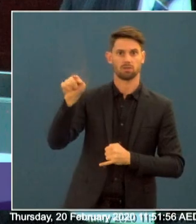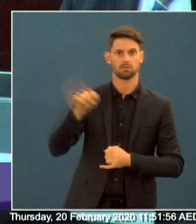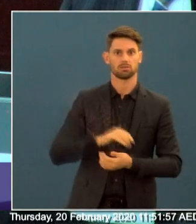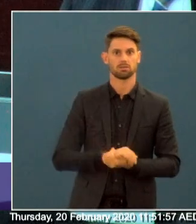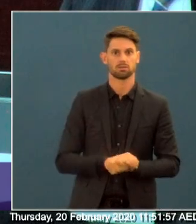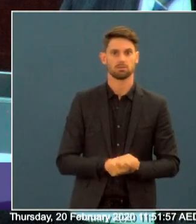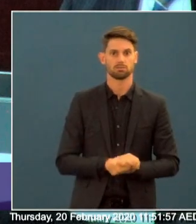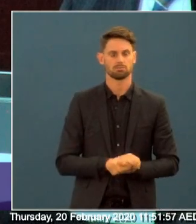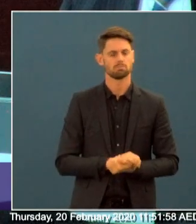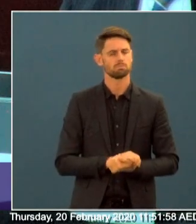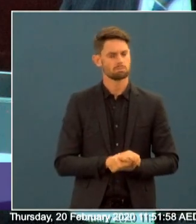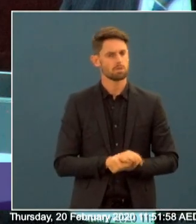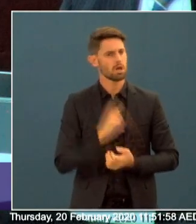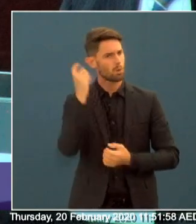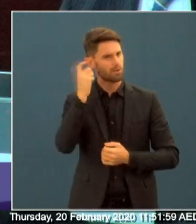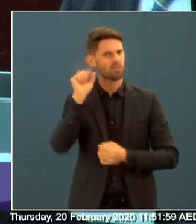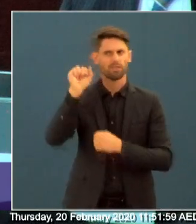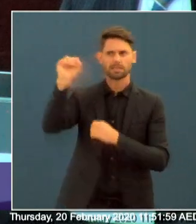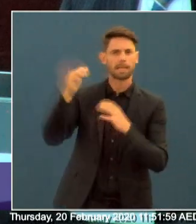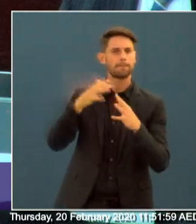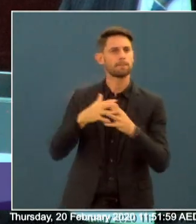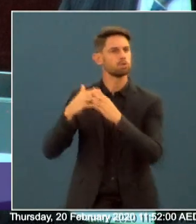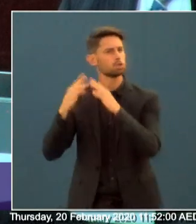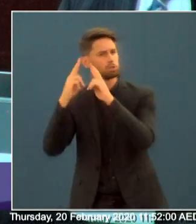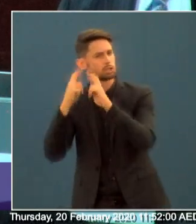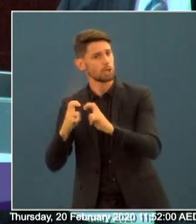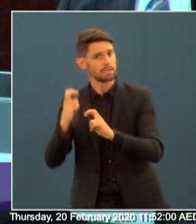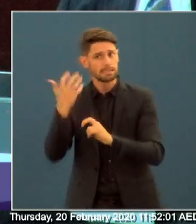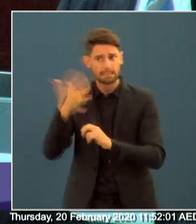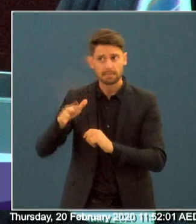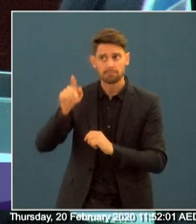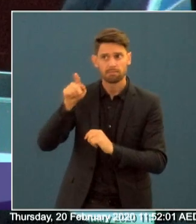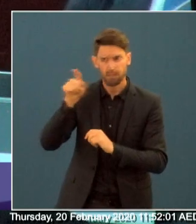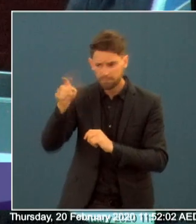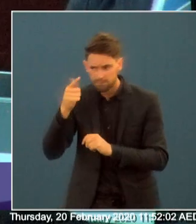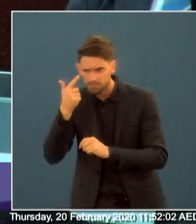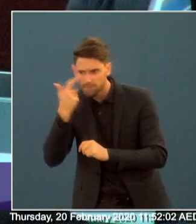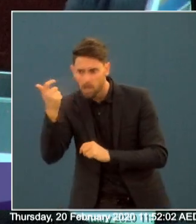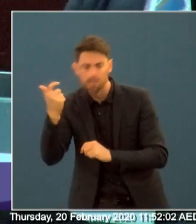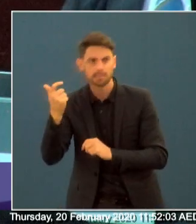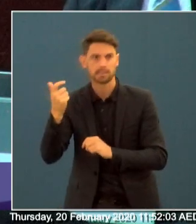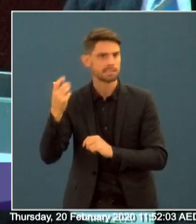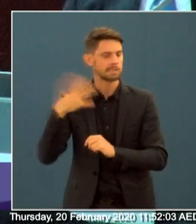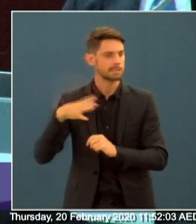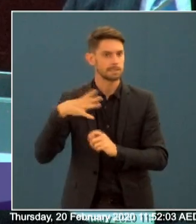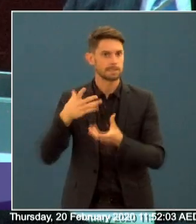was there anything to indicate an area where there was a need for immediate attention